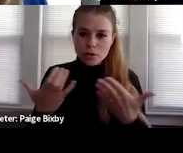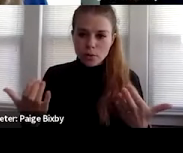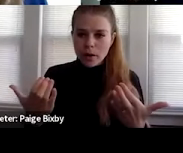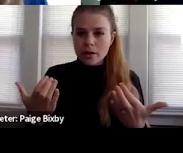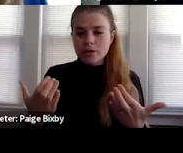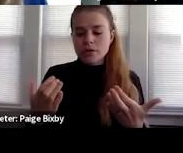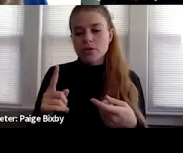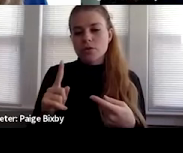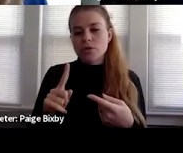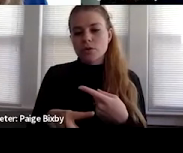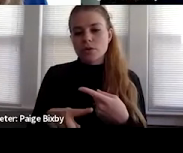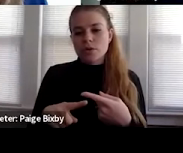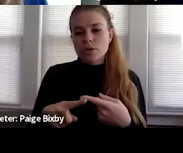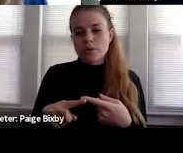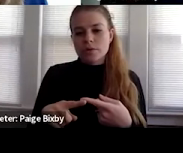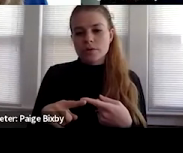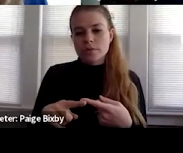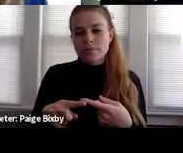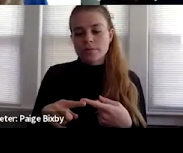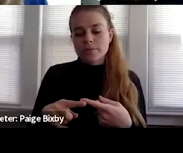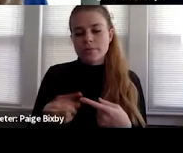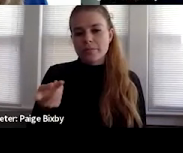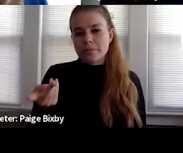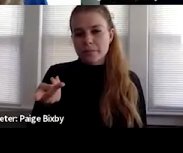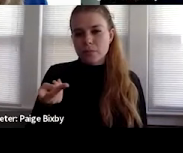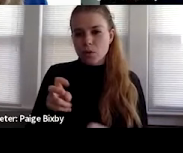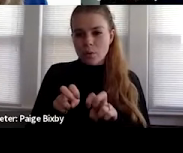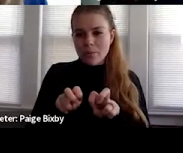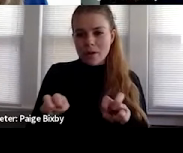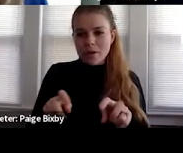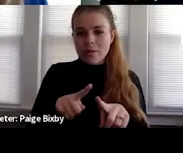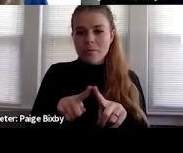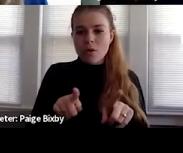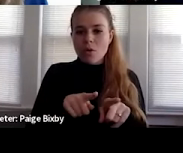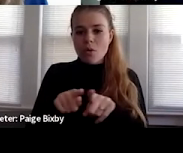to our two panelists but also our moderator, Alexis,